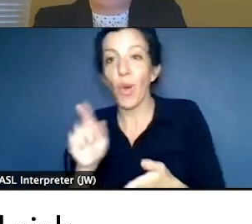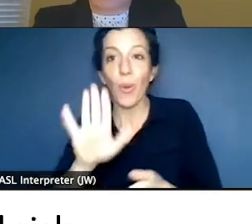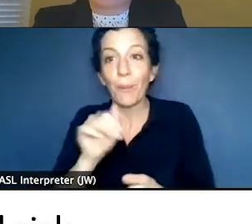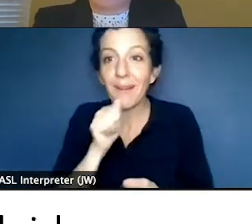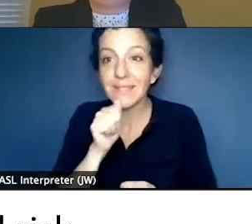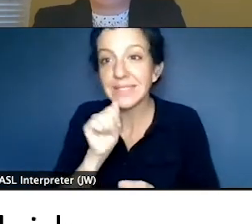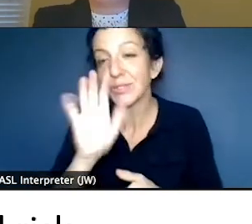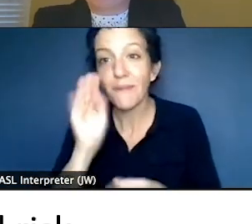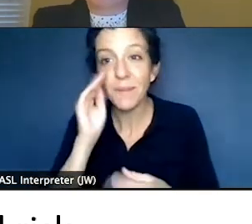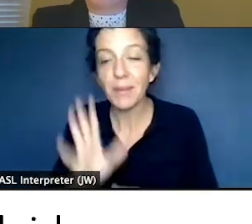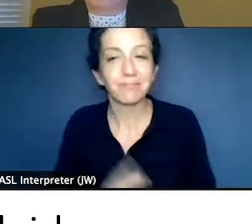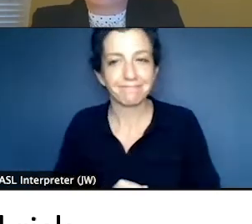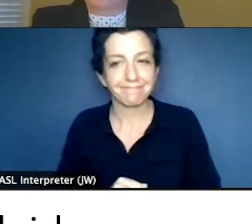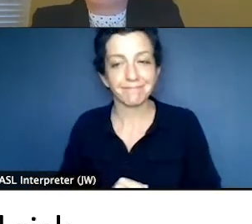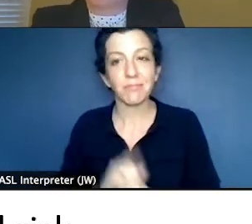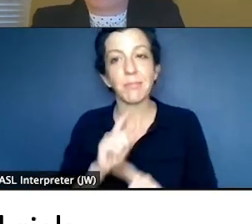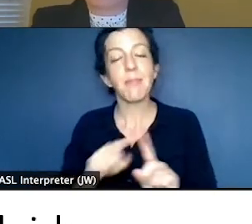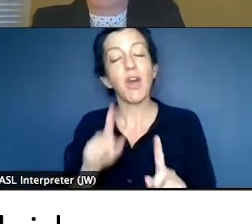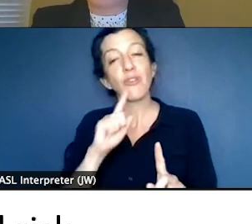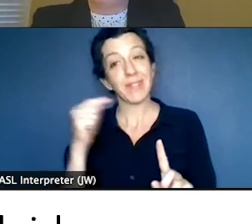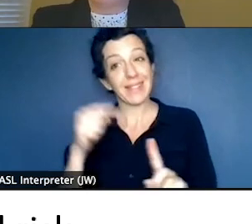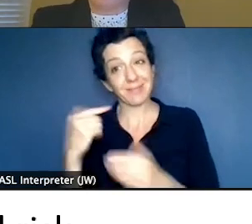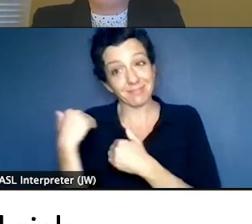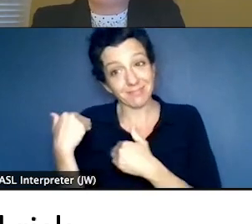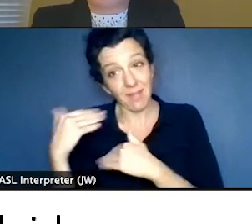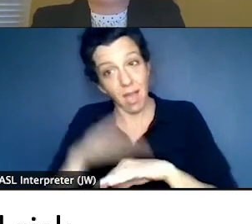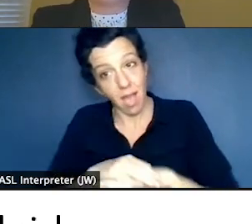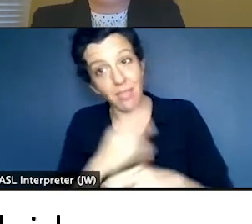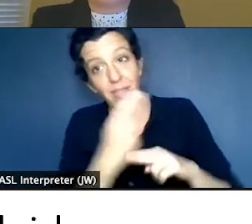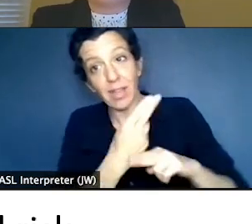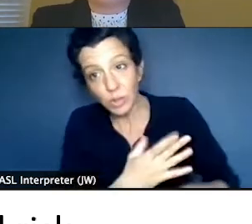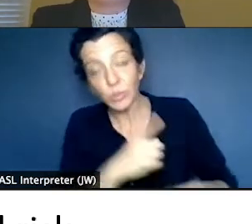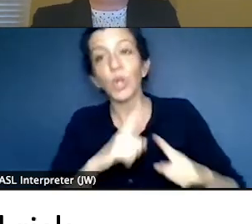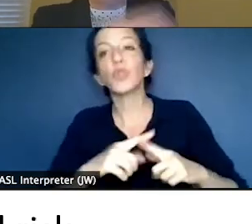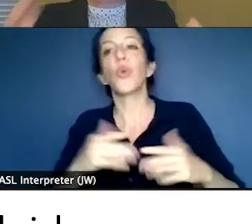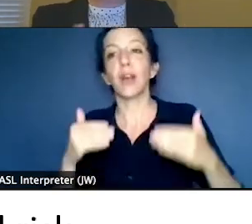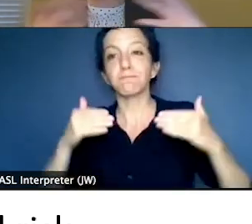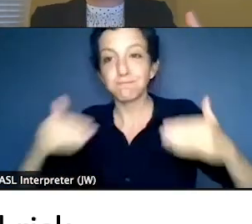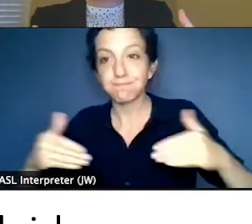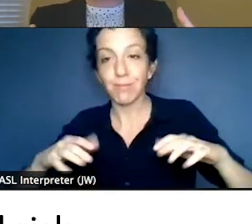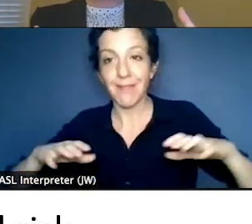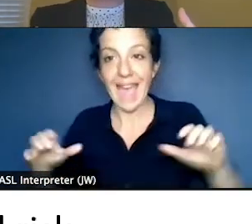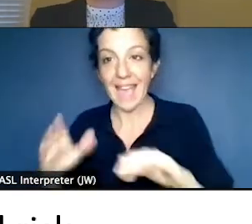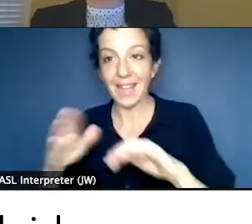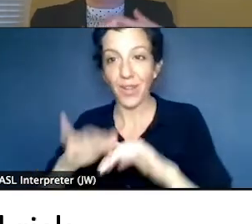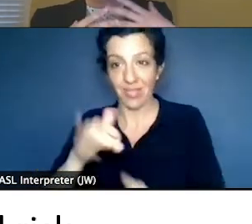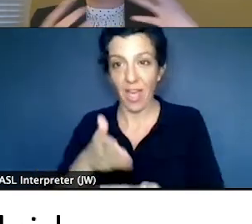that pre-trial risk assessment tools -- tools that use underlying data to figure